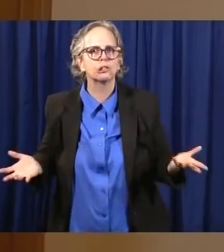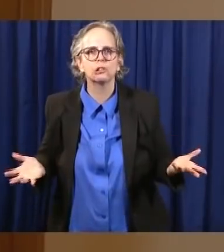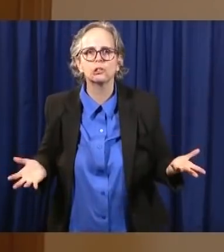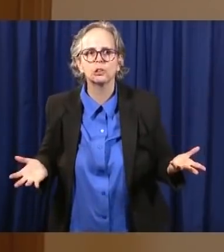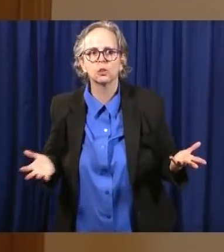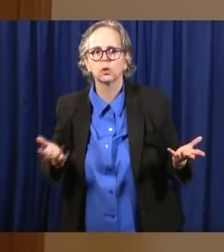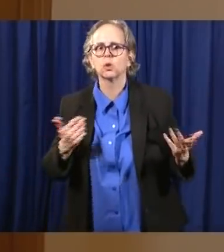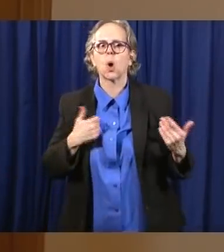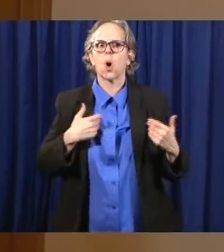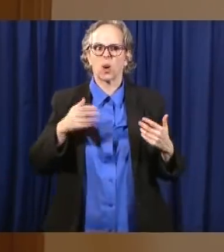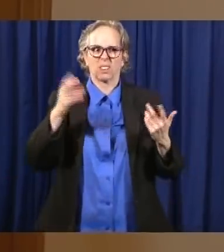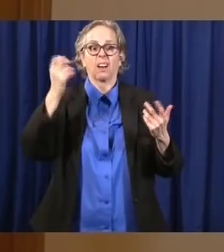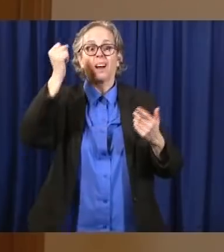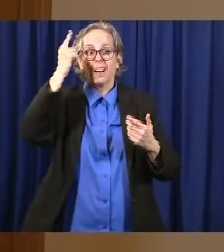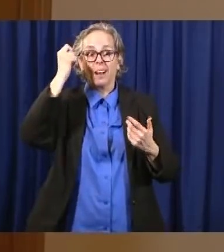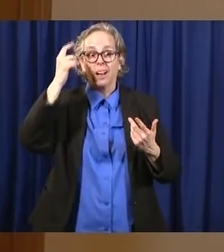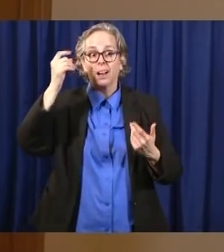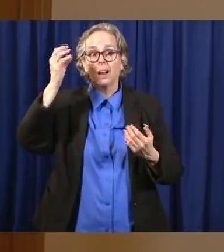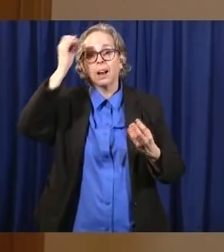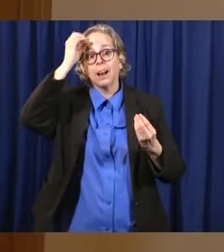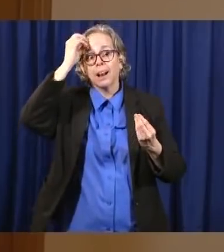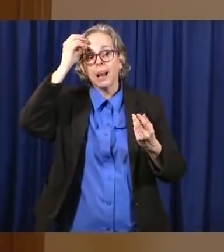CASE IS WE CANNOT AIM WELL AND WE CANNOT PREVENT THAT.